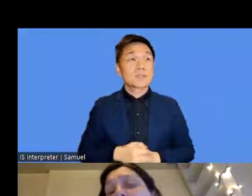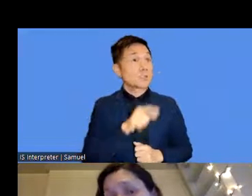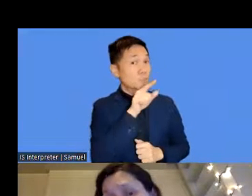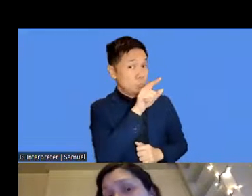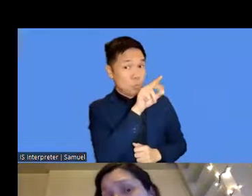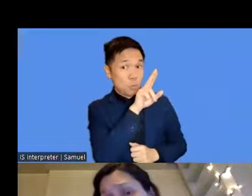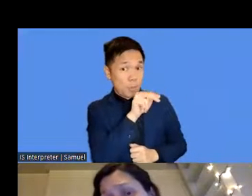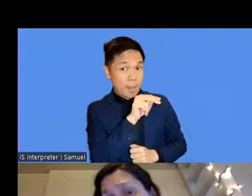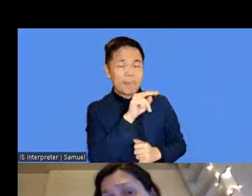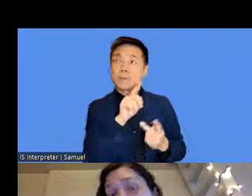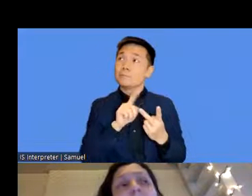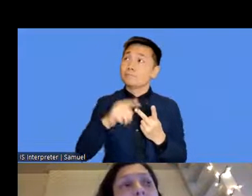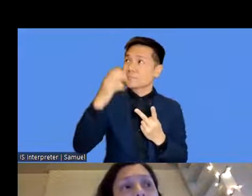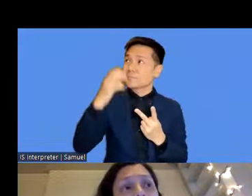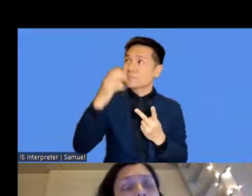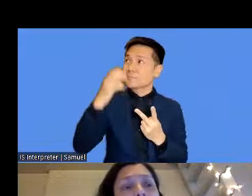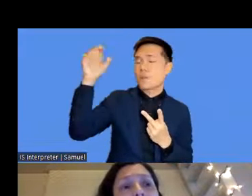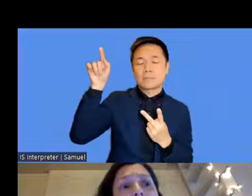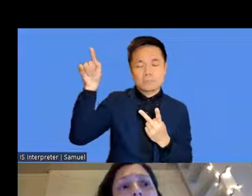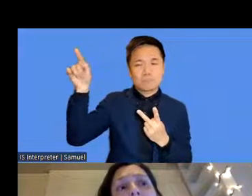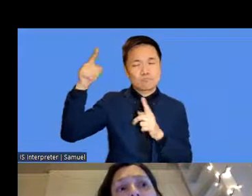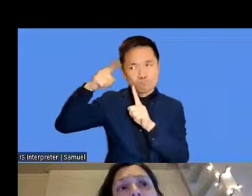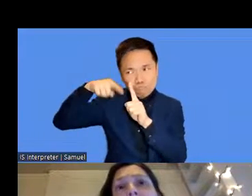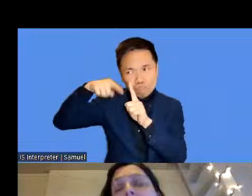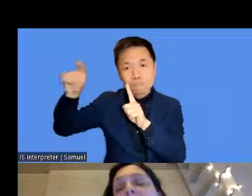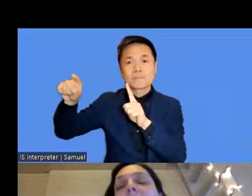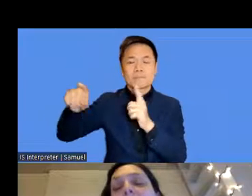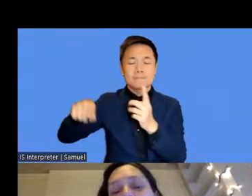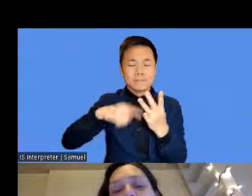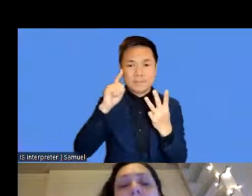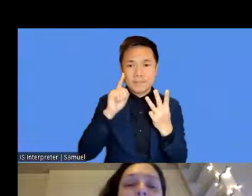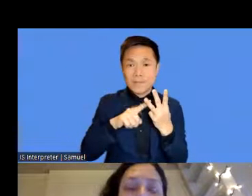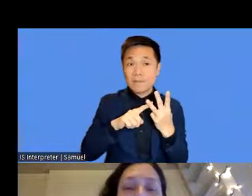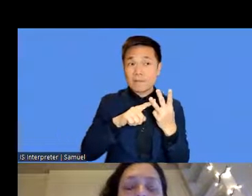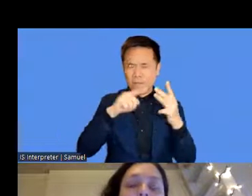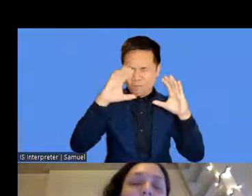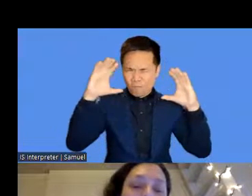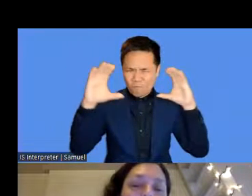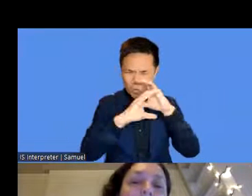around the SDGs, that there's an interest in finding other forms of data to measure